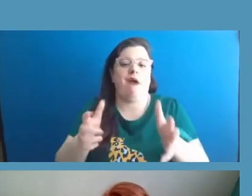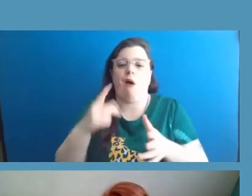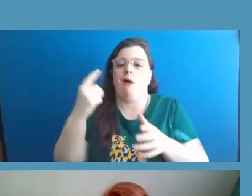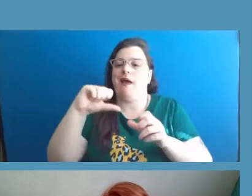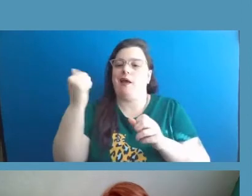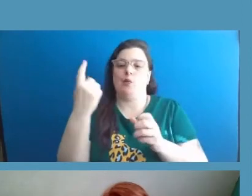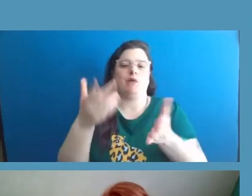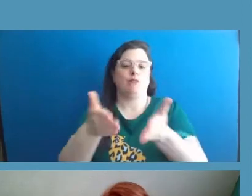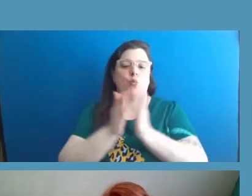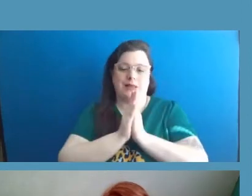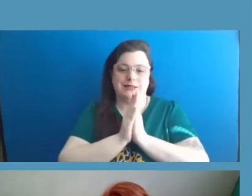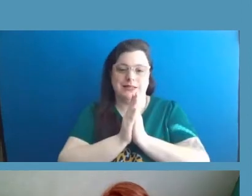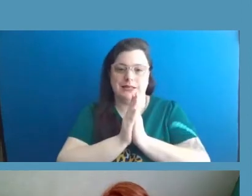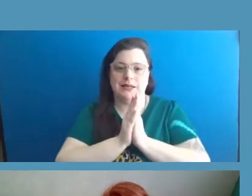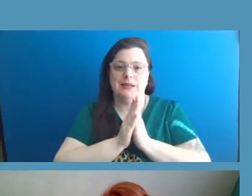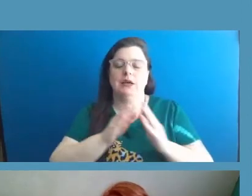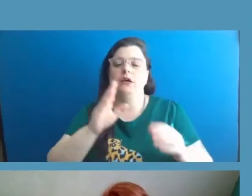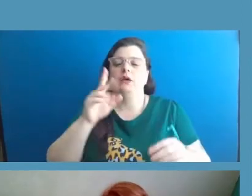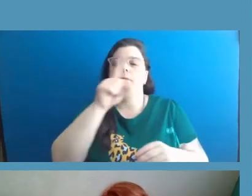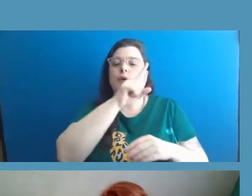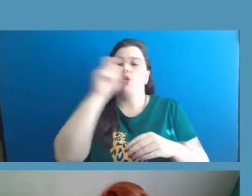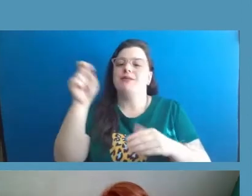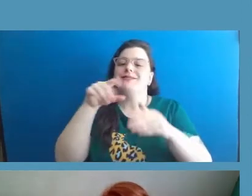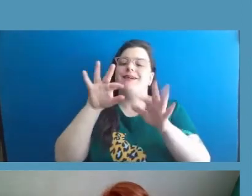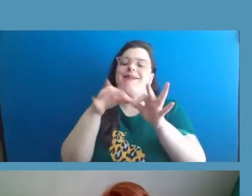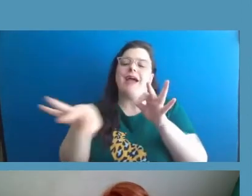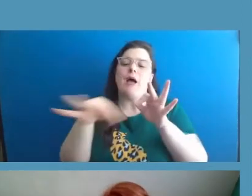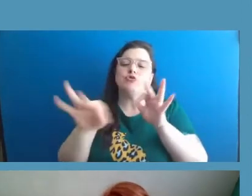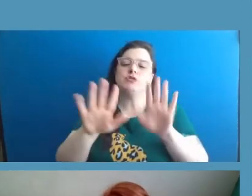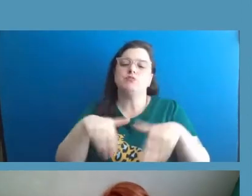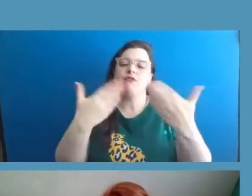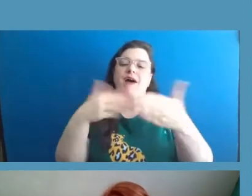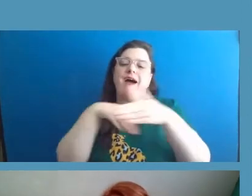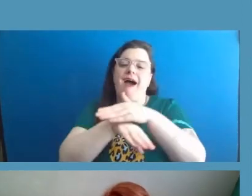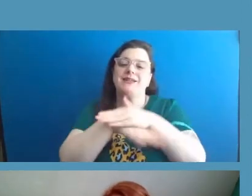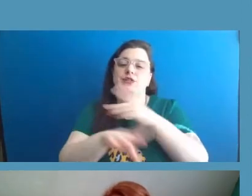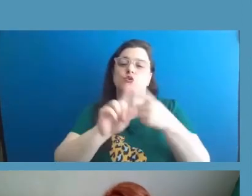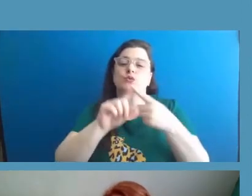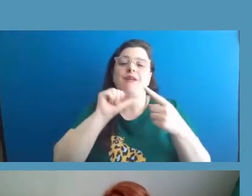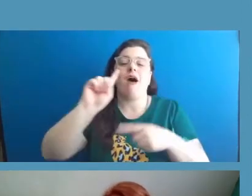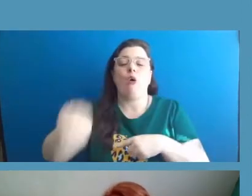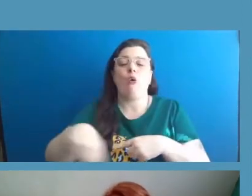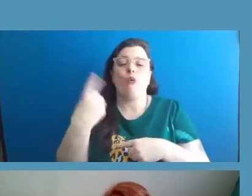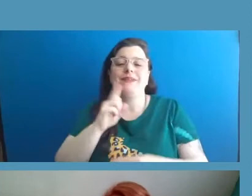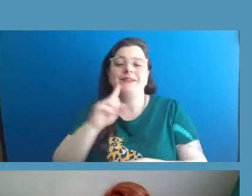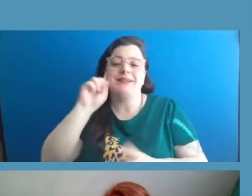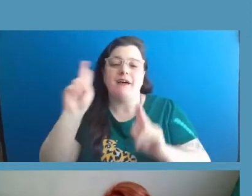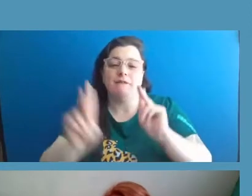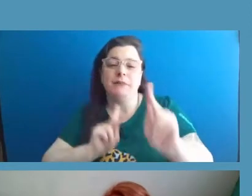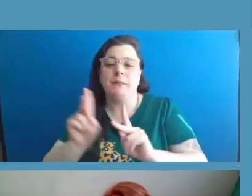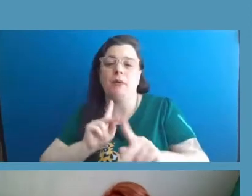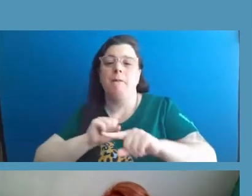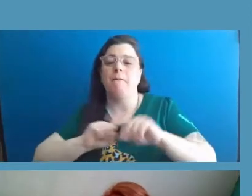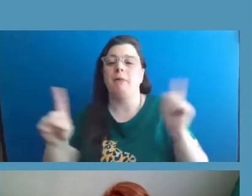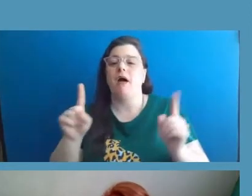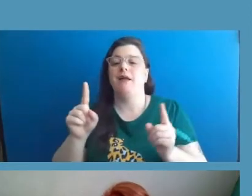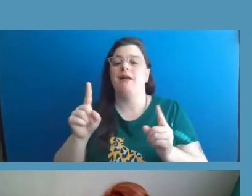automatically without any kind of request. Because providing captions does provide access